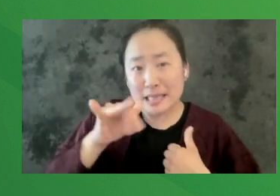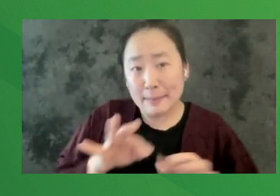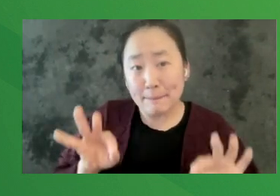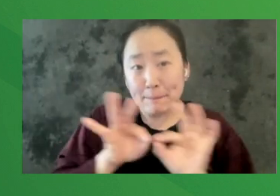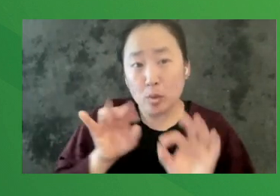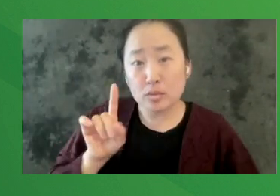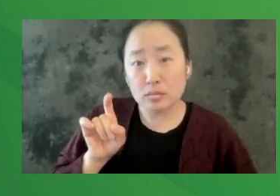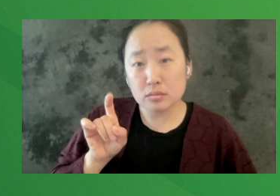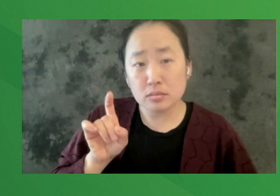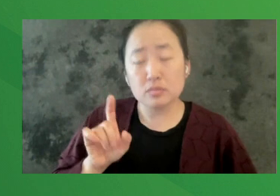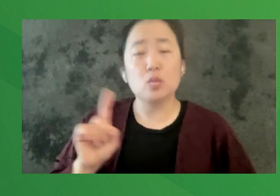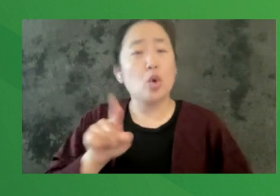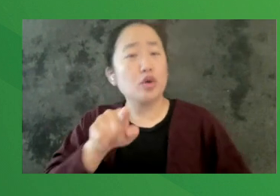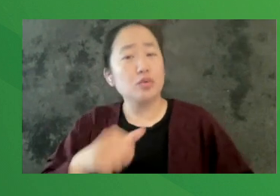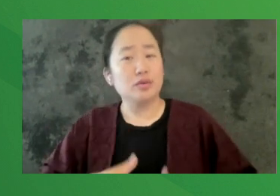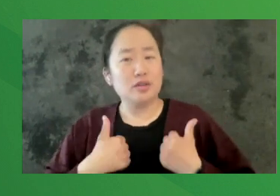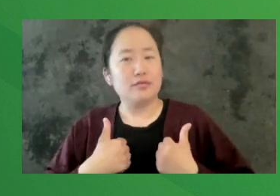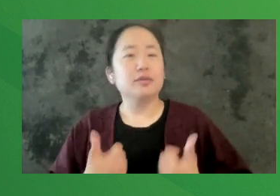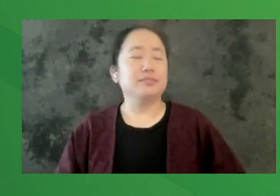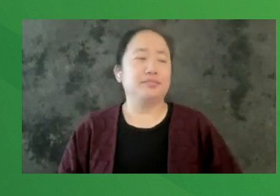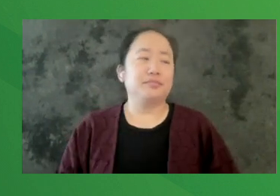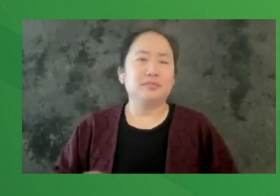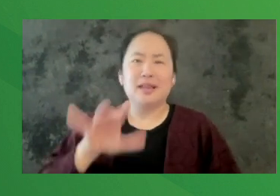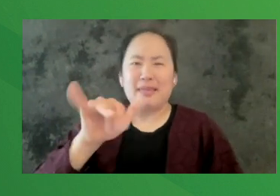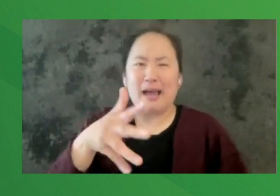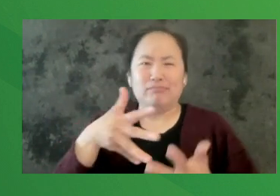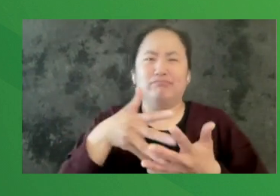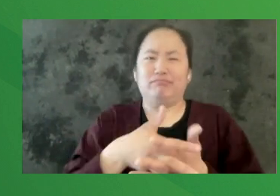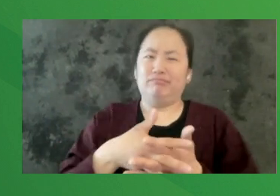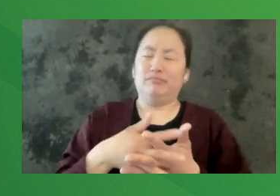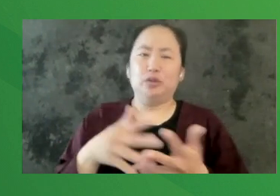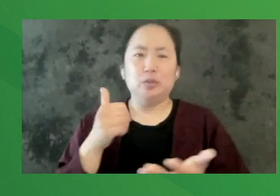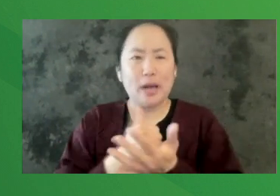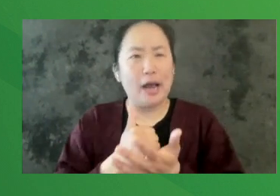we create a sustainable planet? How do we support environmental learning across the social studies?